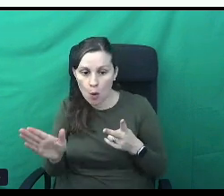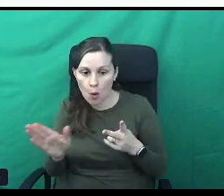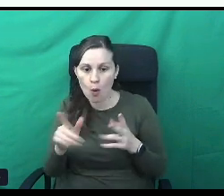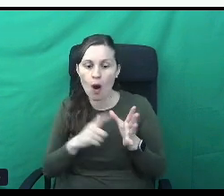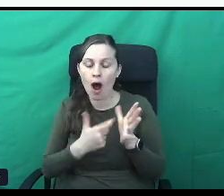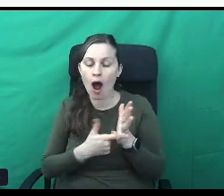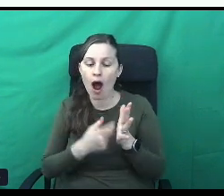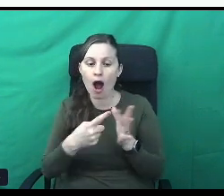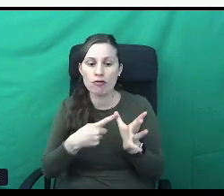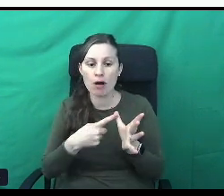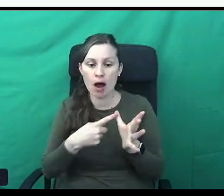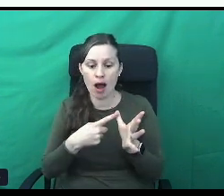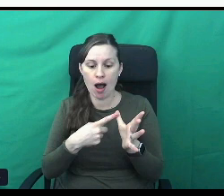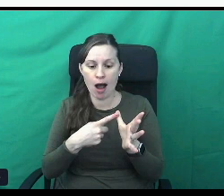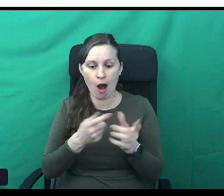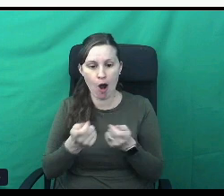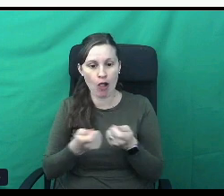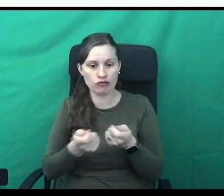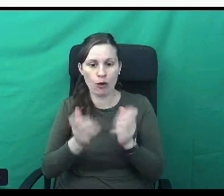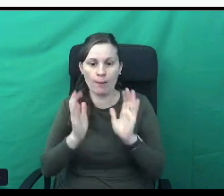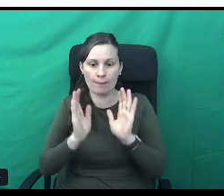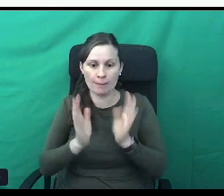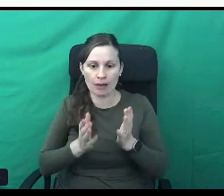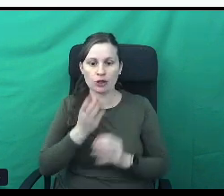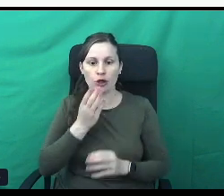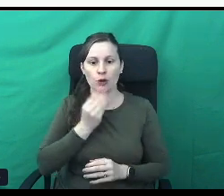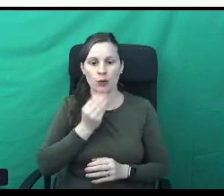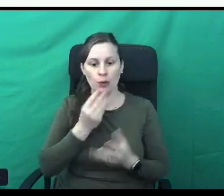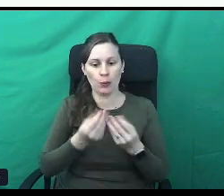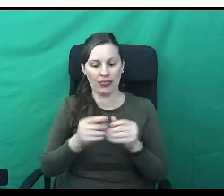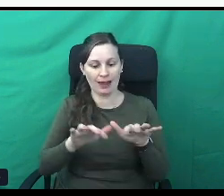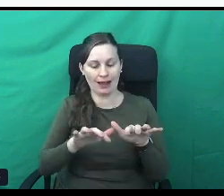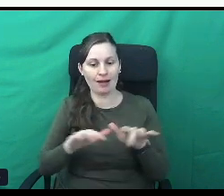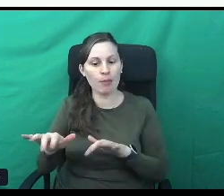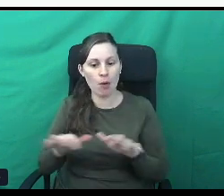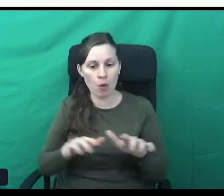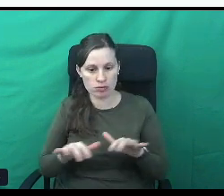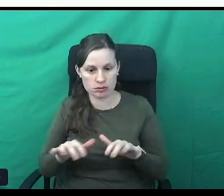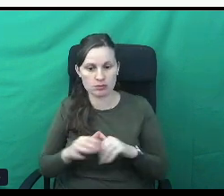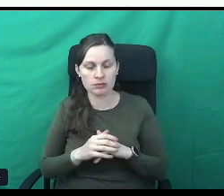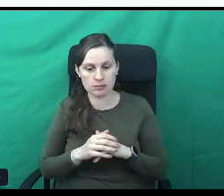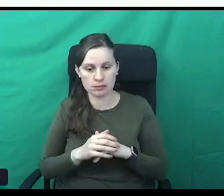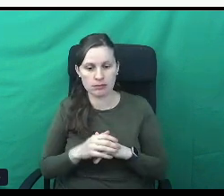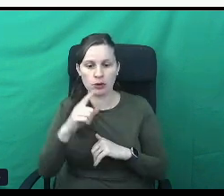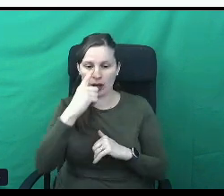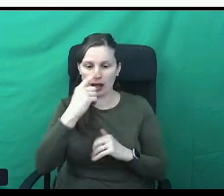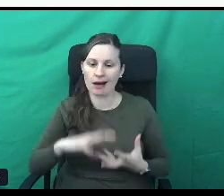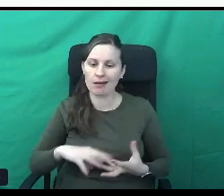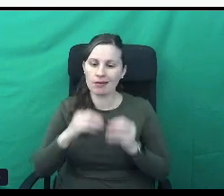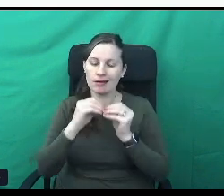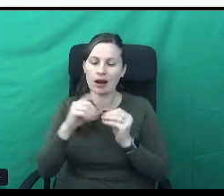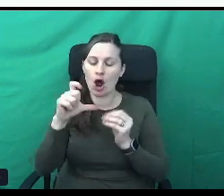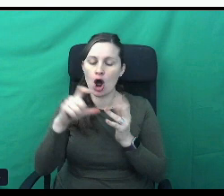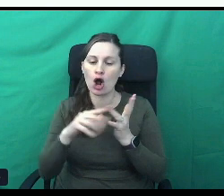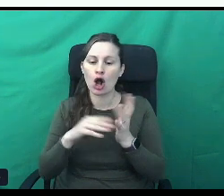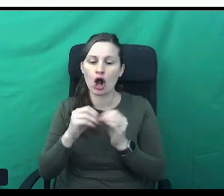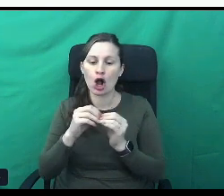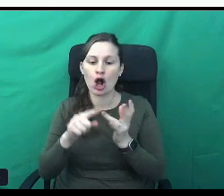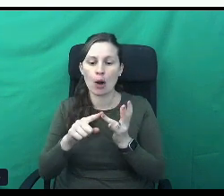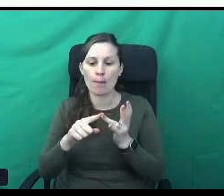So if you develop a combo box then the idea is you make that accessible with a keyboard.